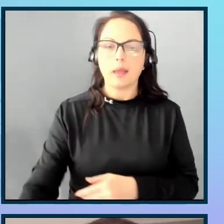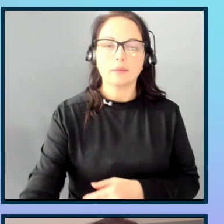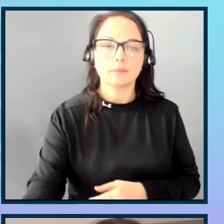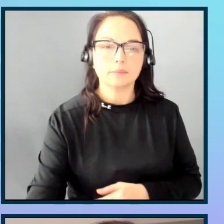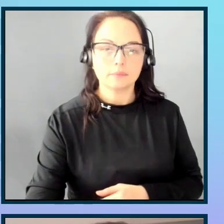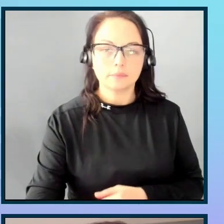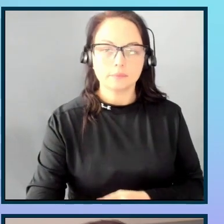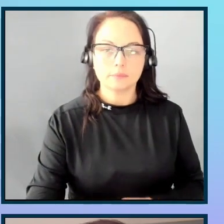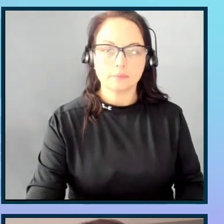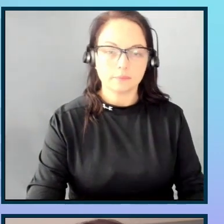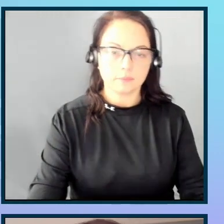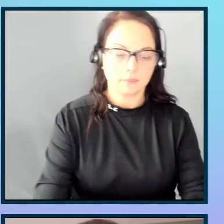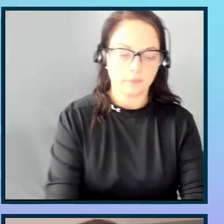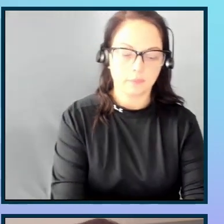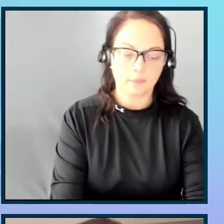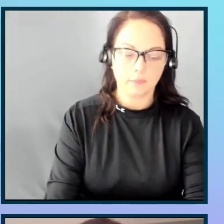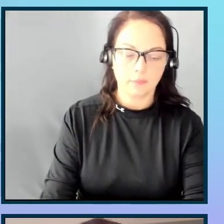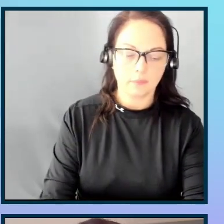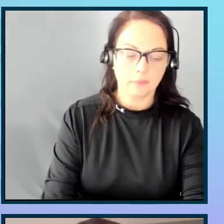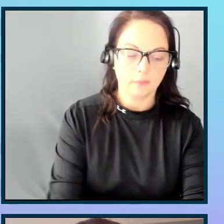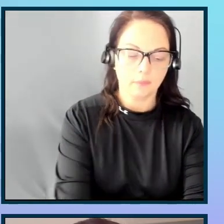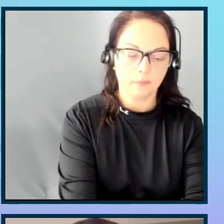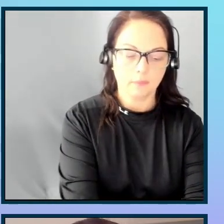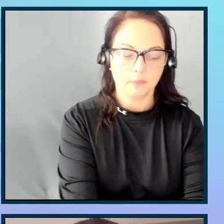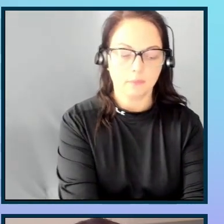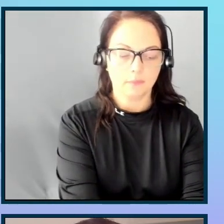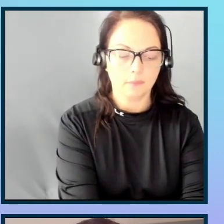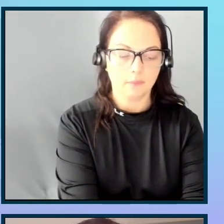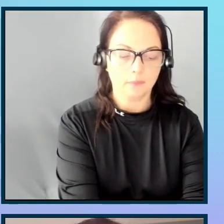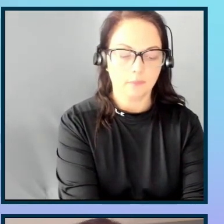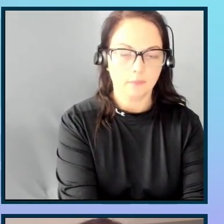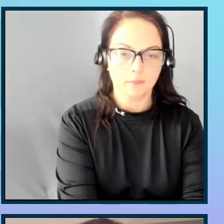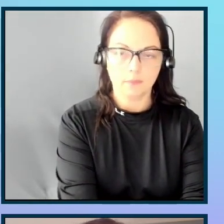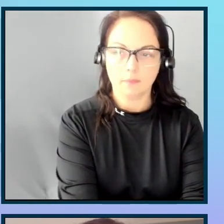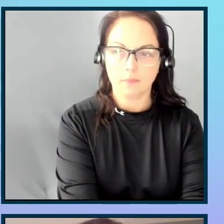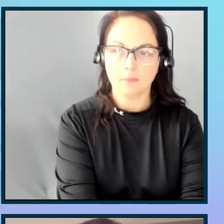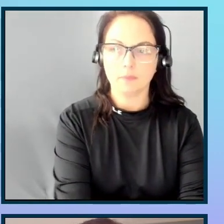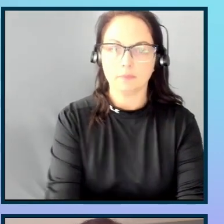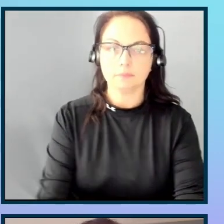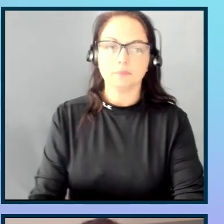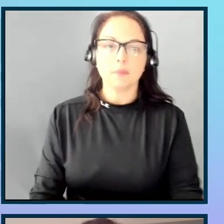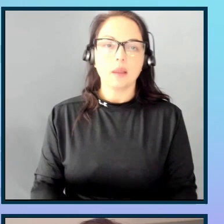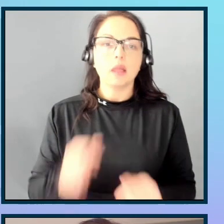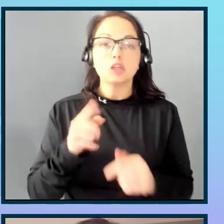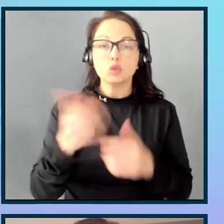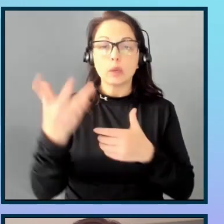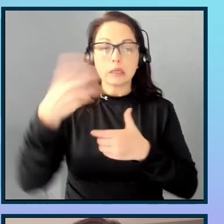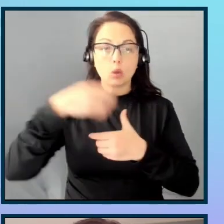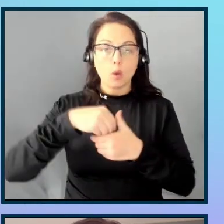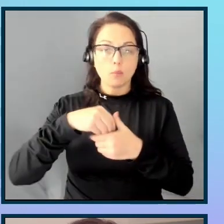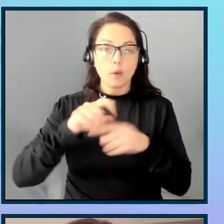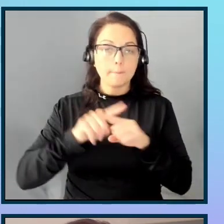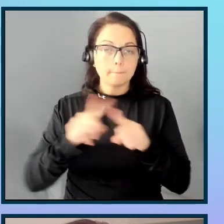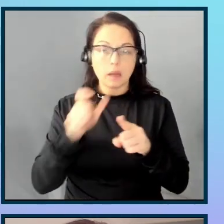that you can incorporate into the WCAG conformance model, but it isn't essentially part of WCAG.